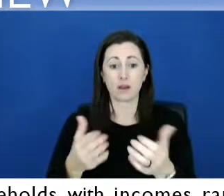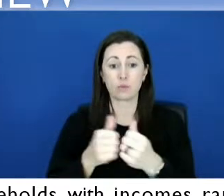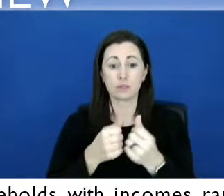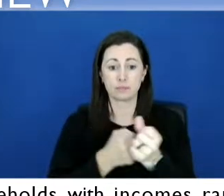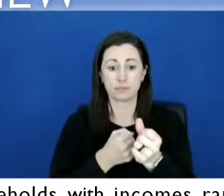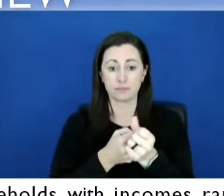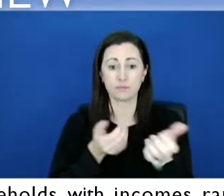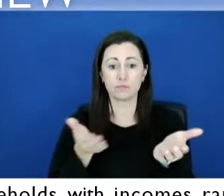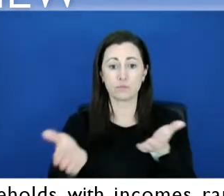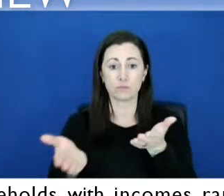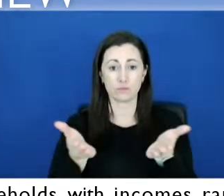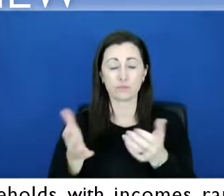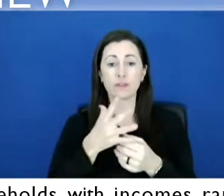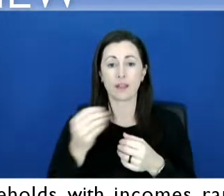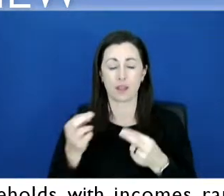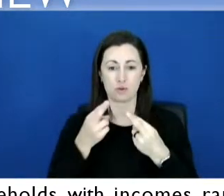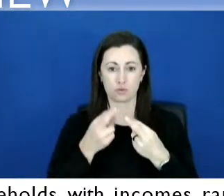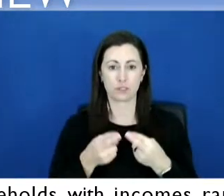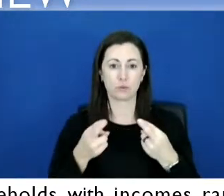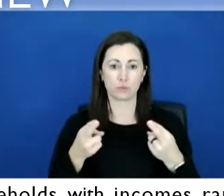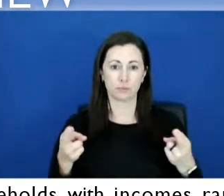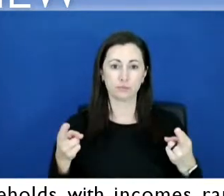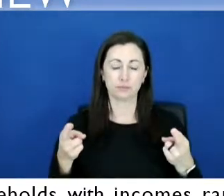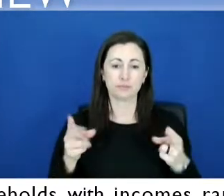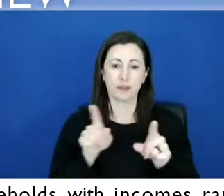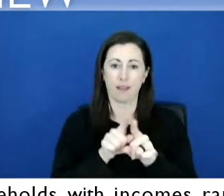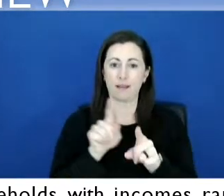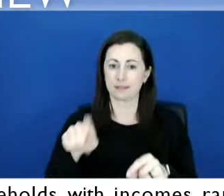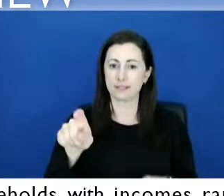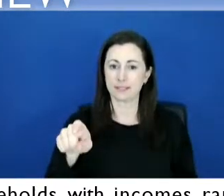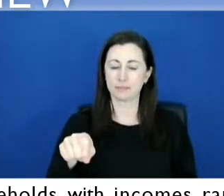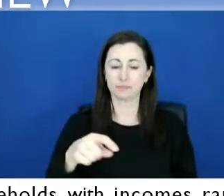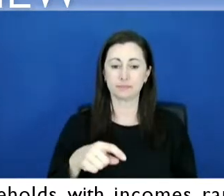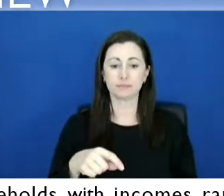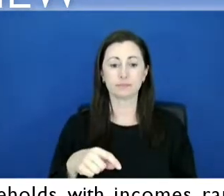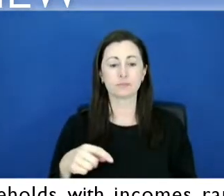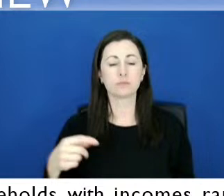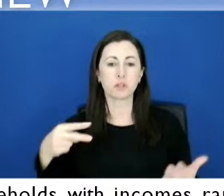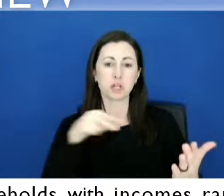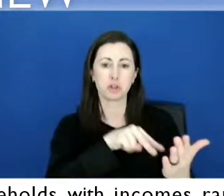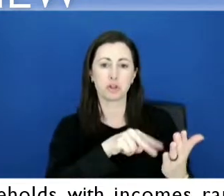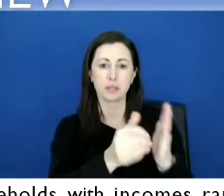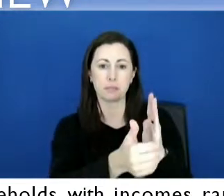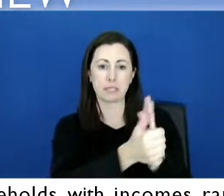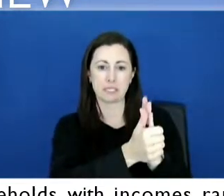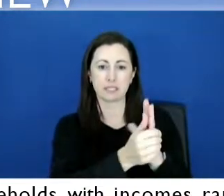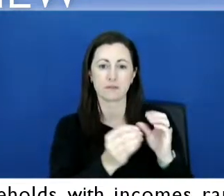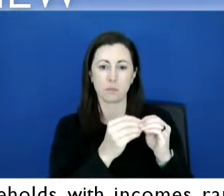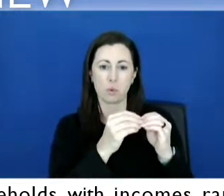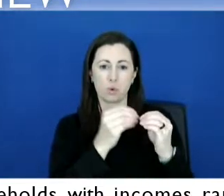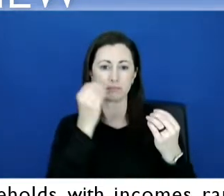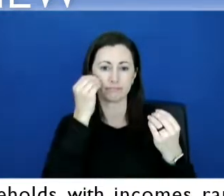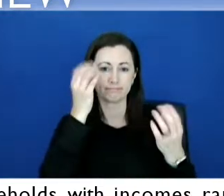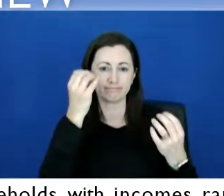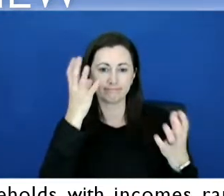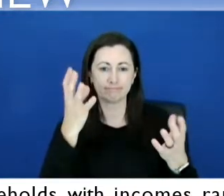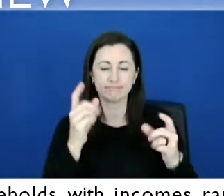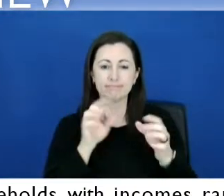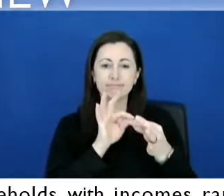EACH COMMUNITY IS PROVIDED WITH SUPPORTIVE SERVICES AND